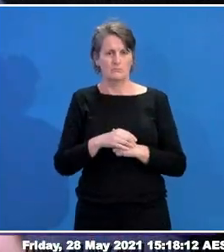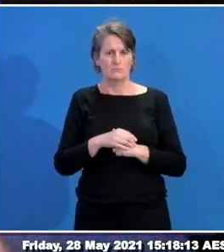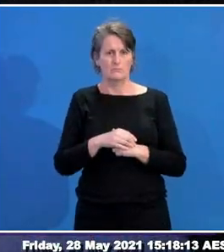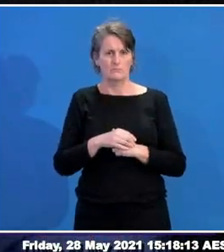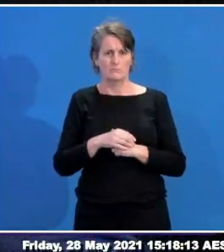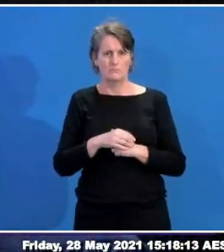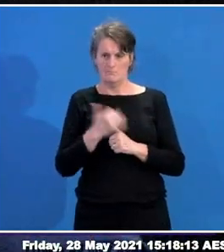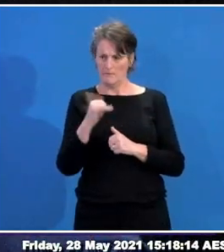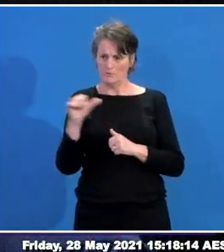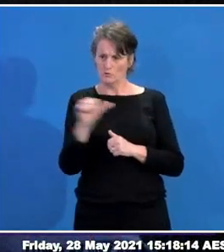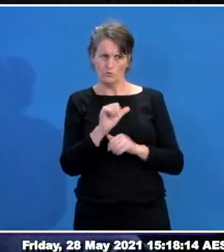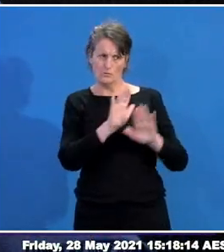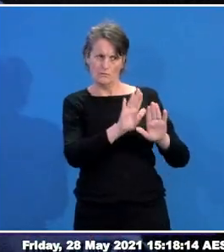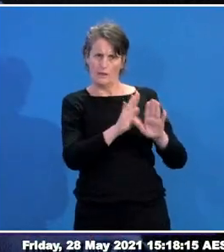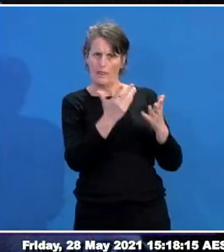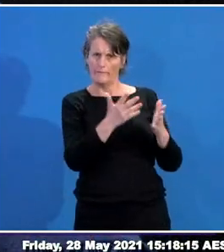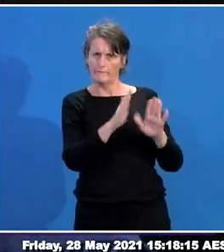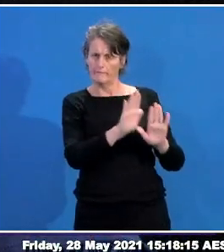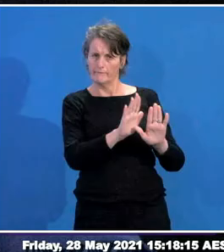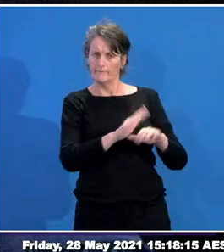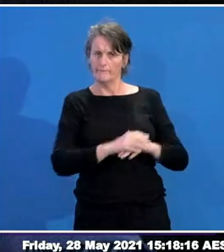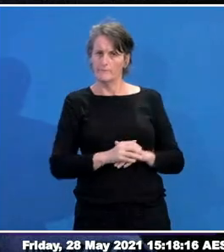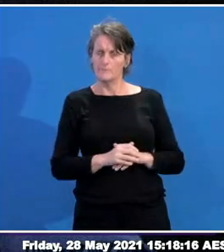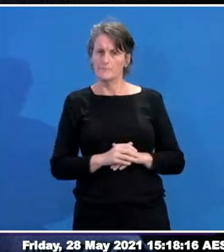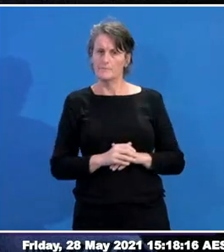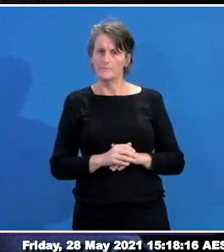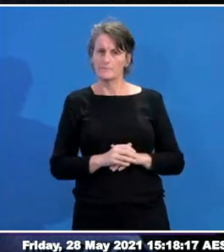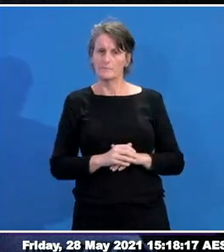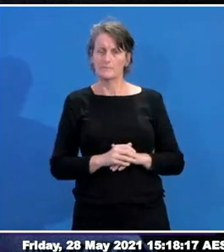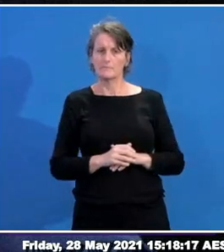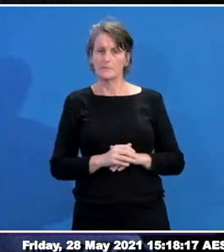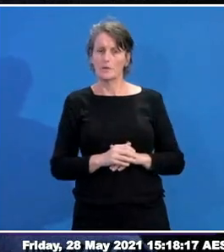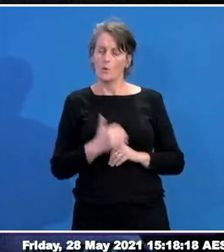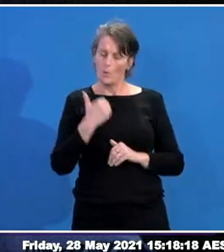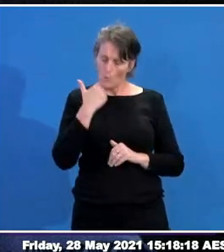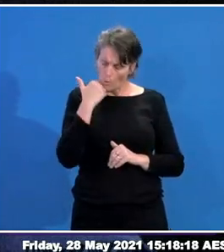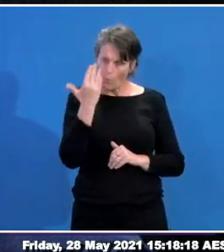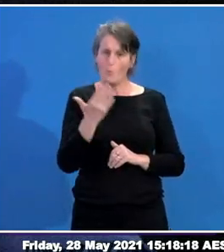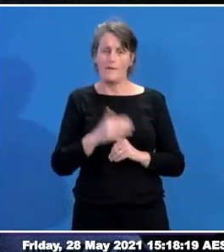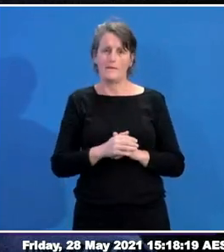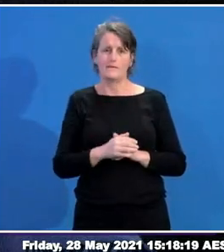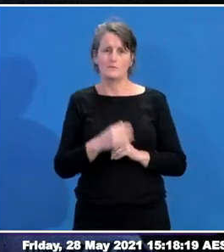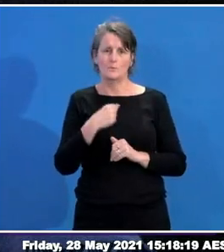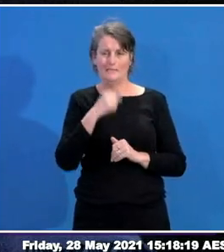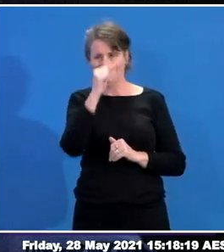had existed before then, in which case the priority always will be how do we